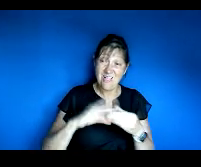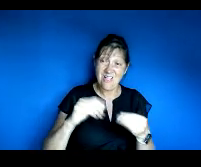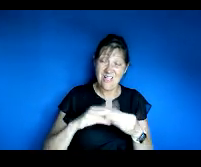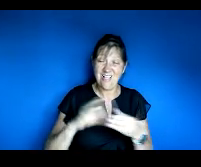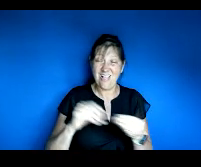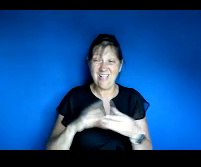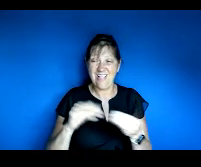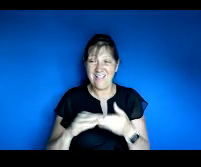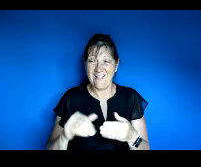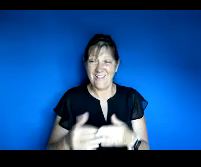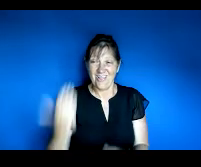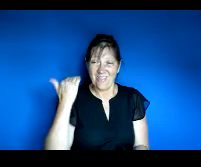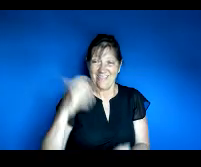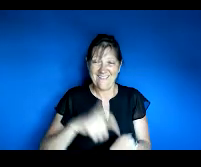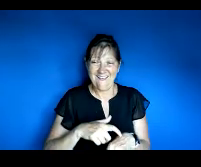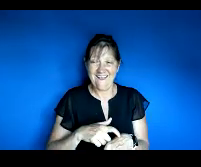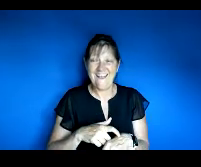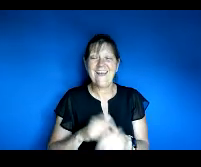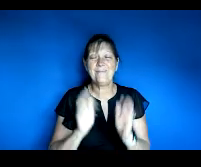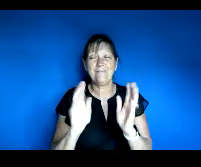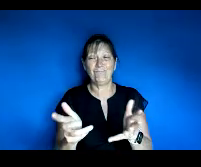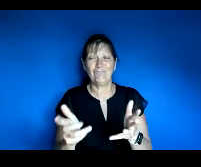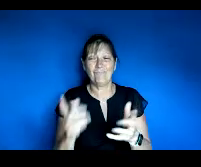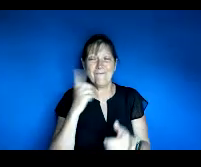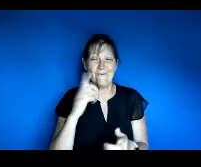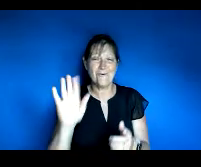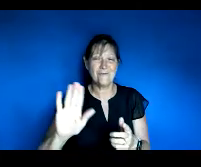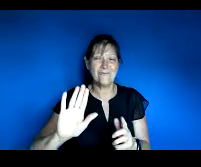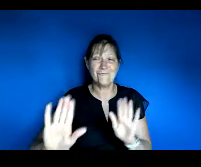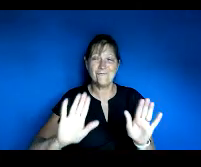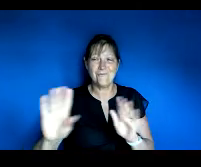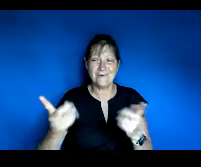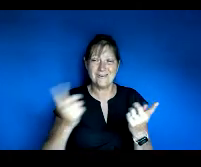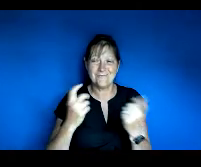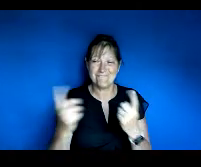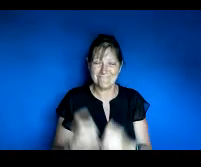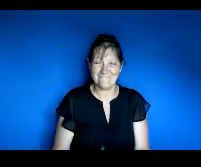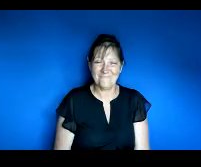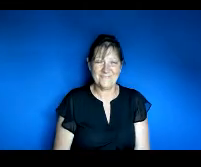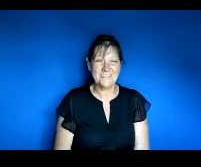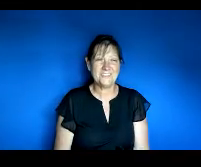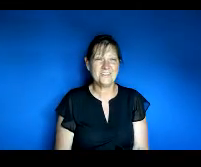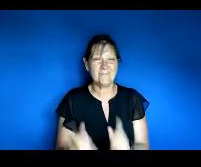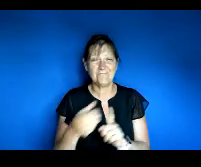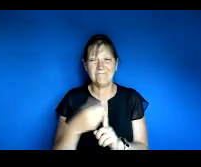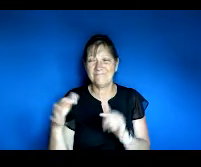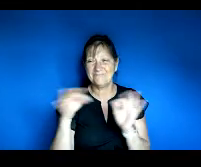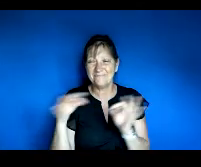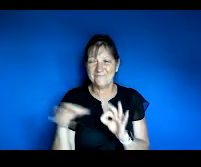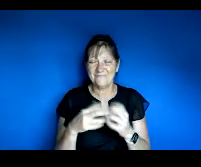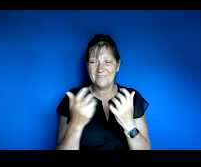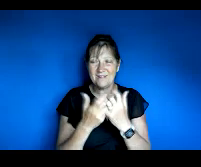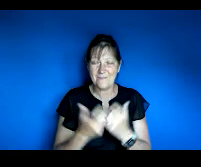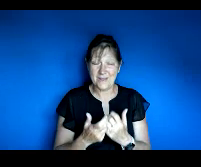for y'all to ask questions and stuff. But let me jump into accommodations. Ultimately, you know,